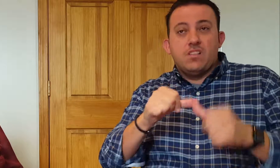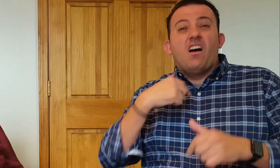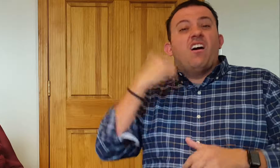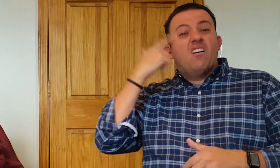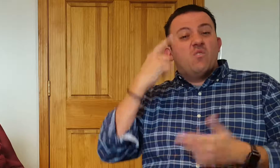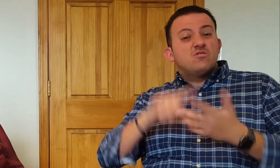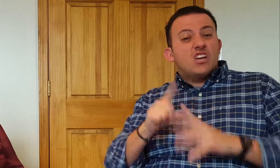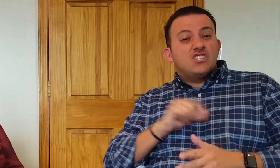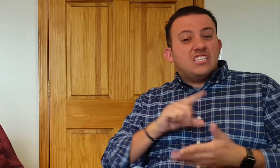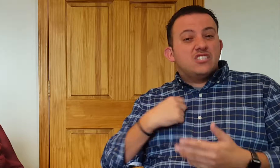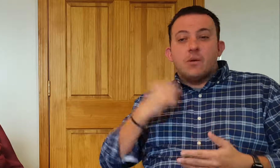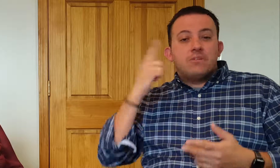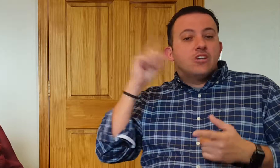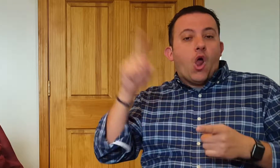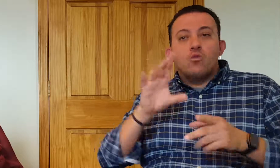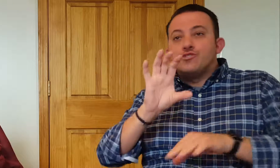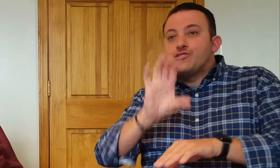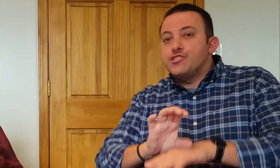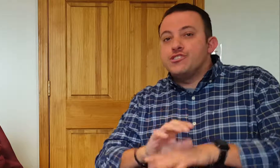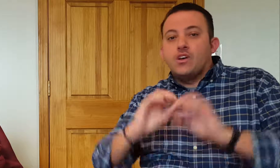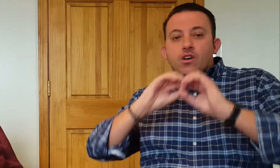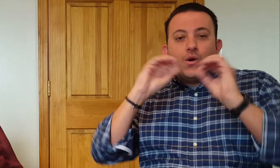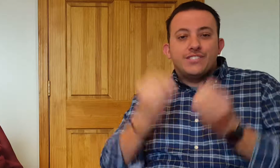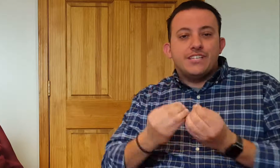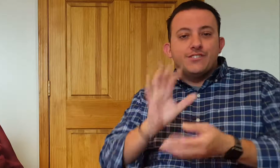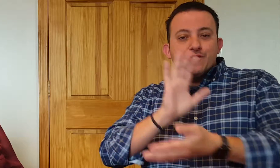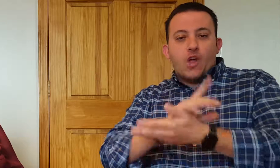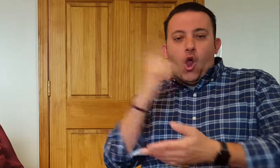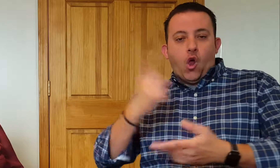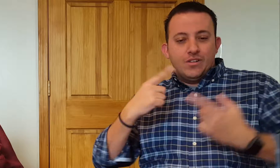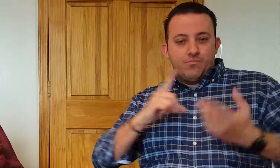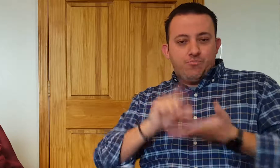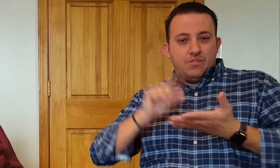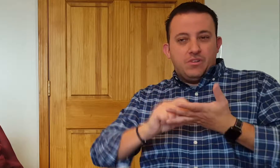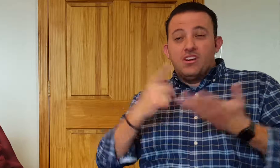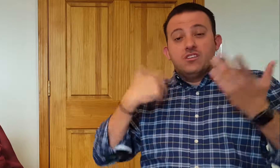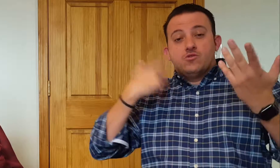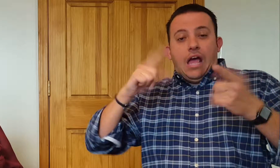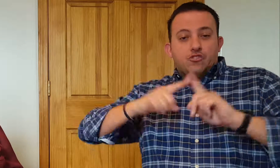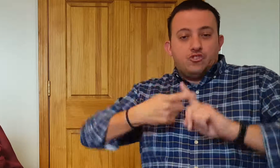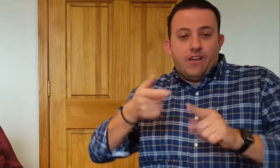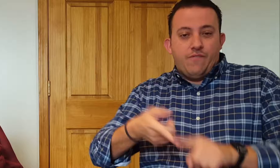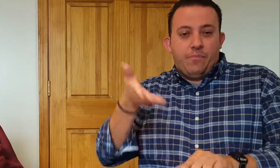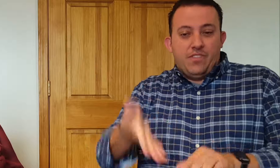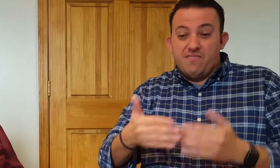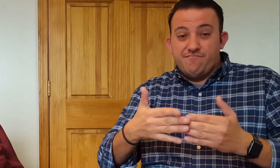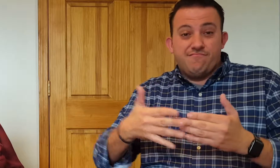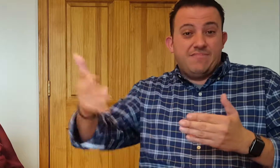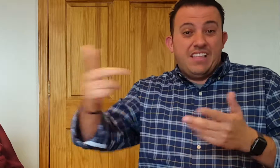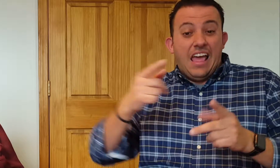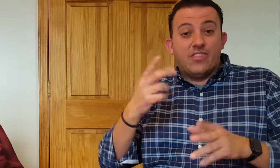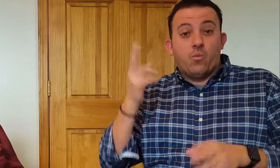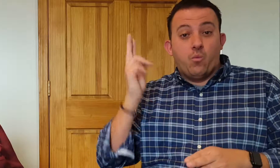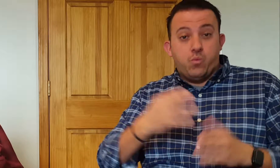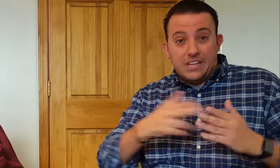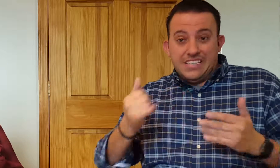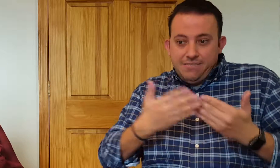So I started with churches and organizations who always needed promotional materials, and really that's where I started from.